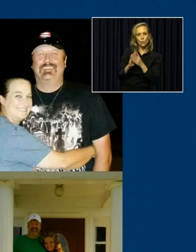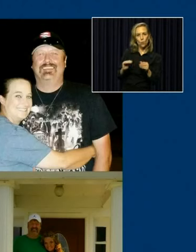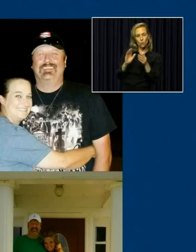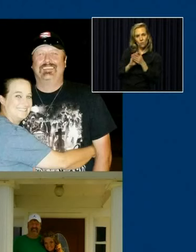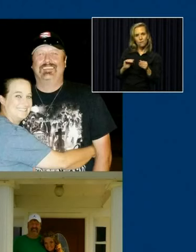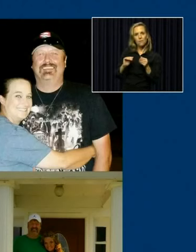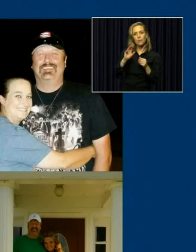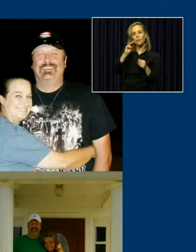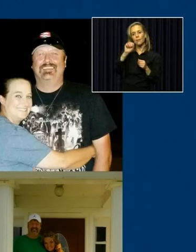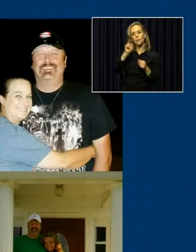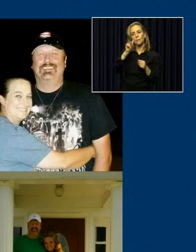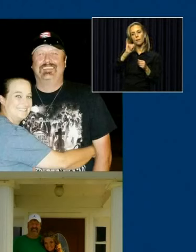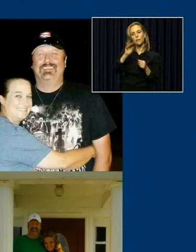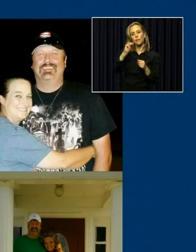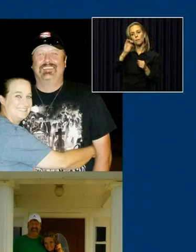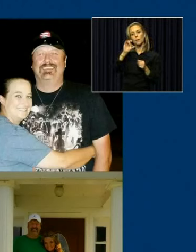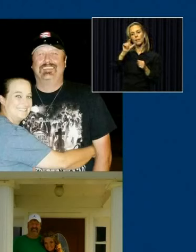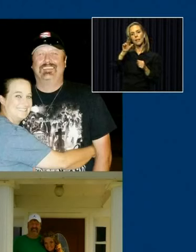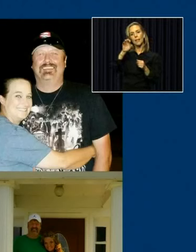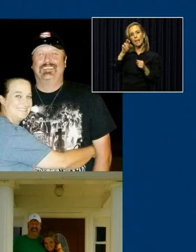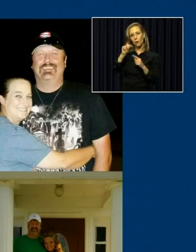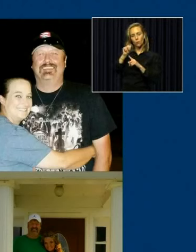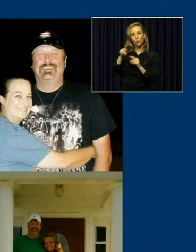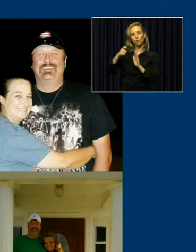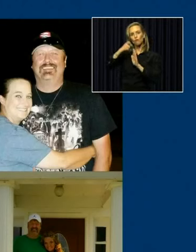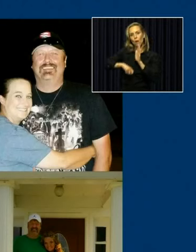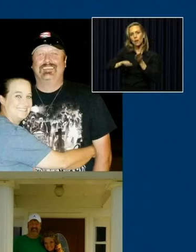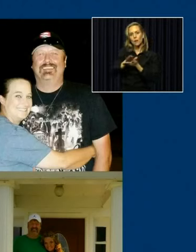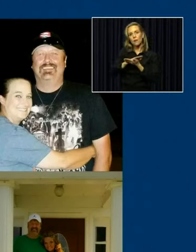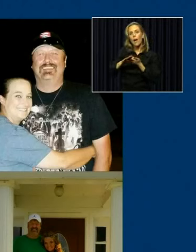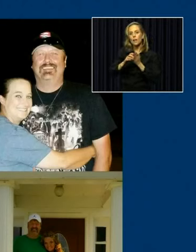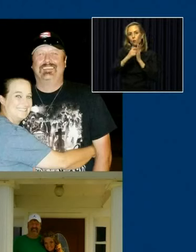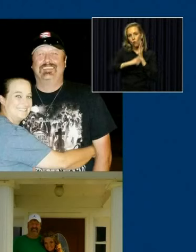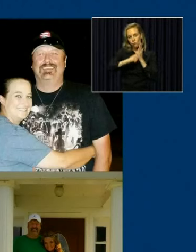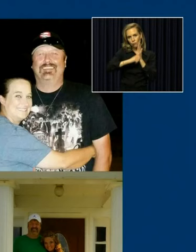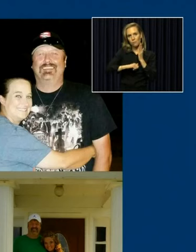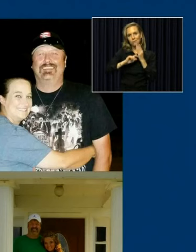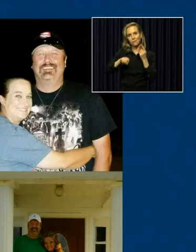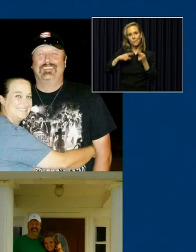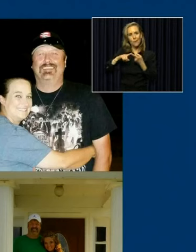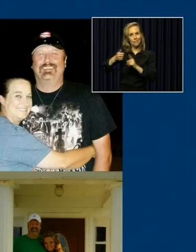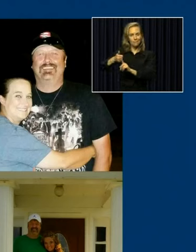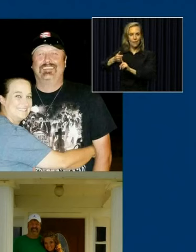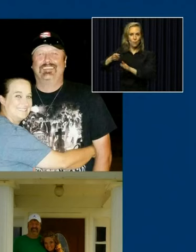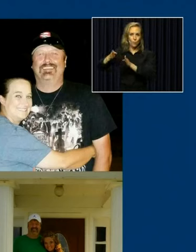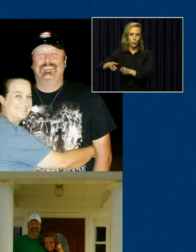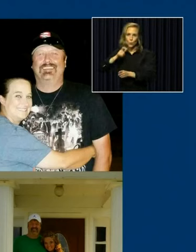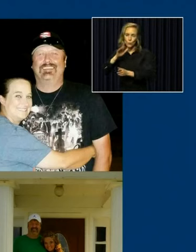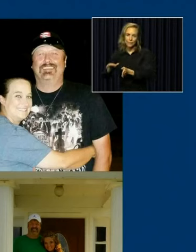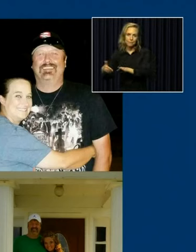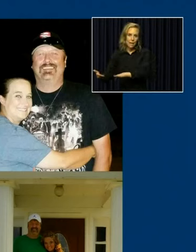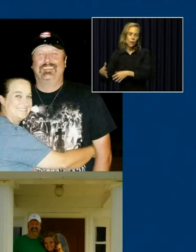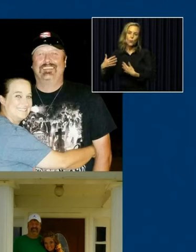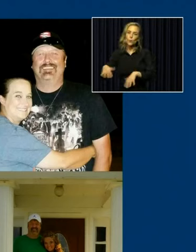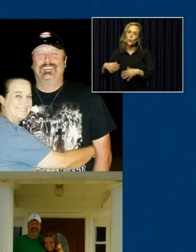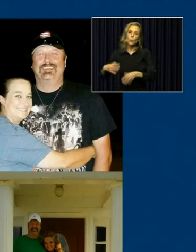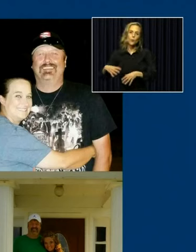SO EVERY ONE OF THESE LOSSES IS VERY, VERY REAL.